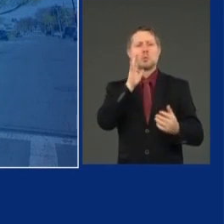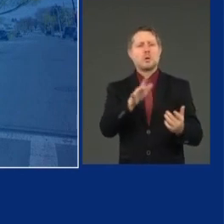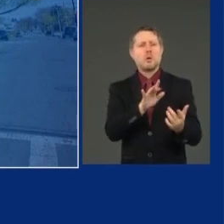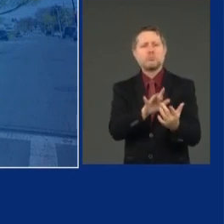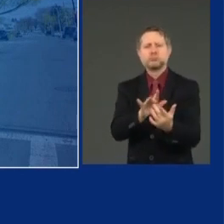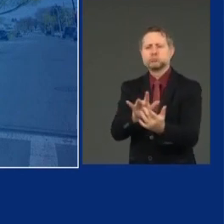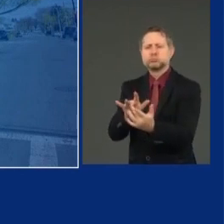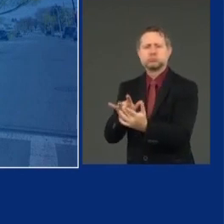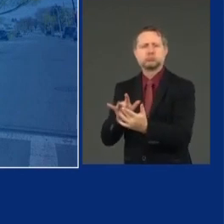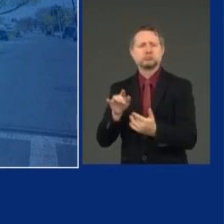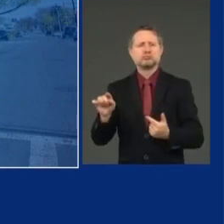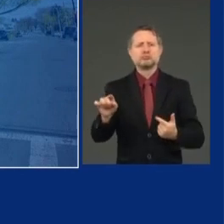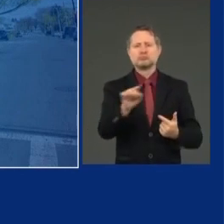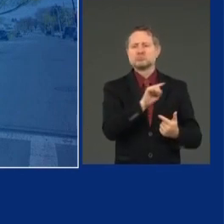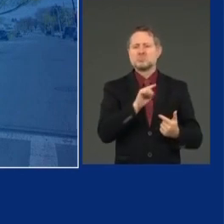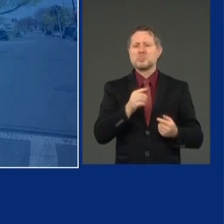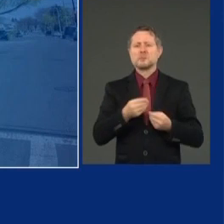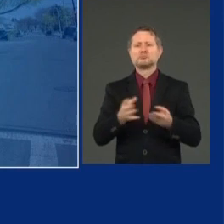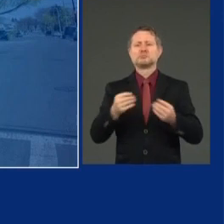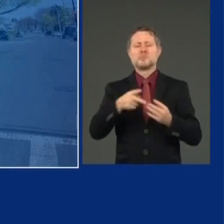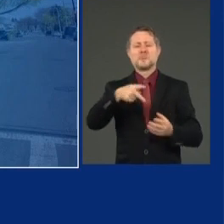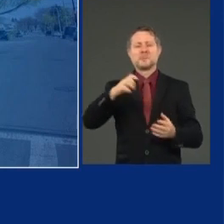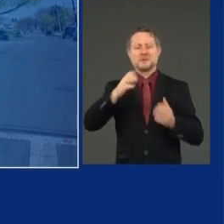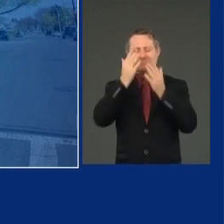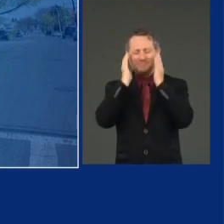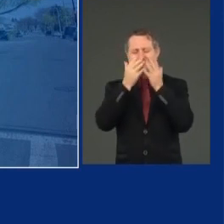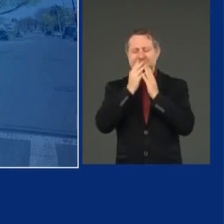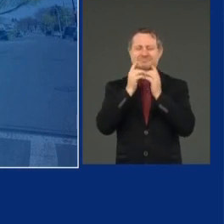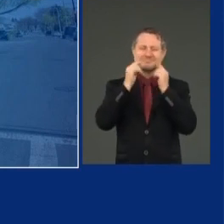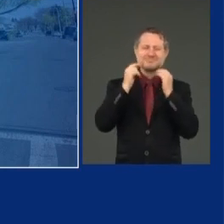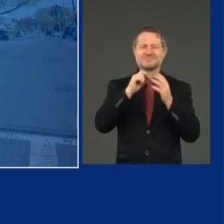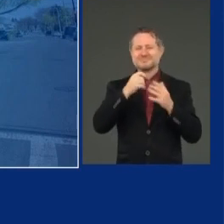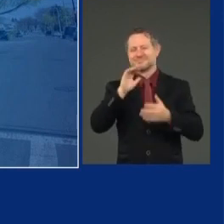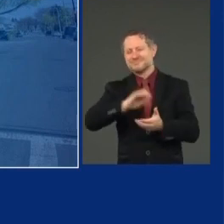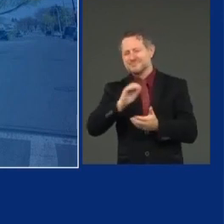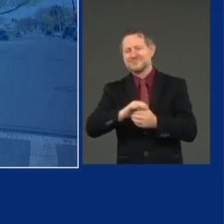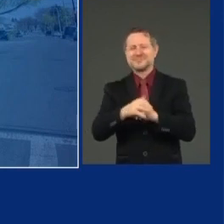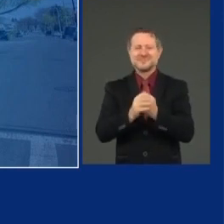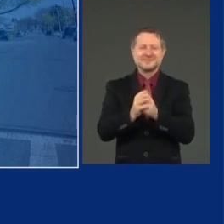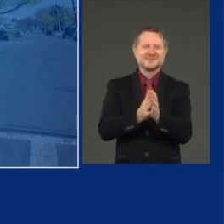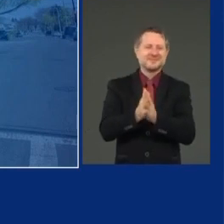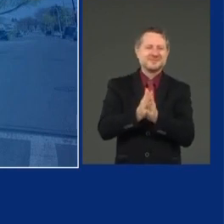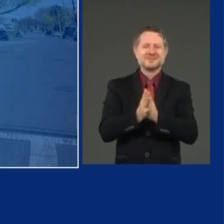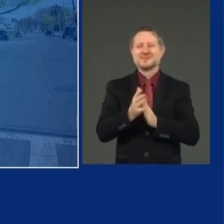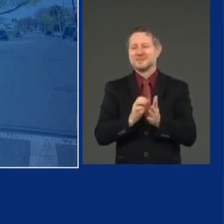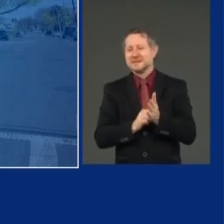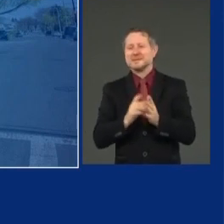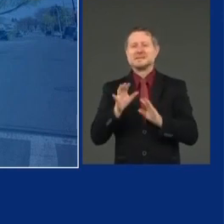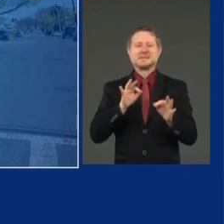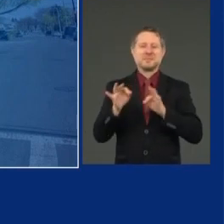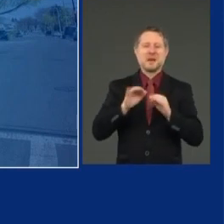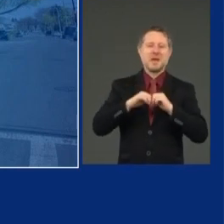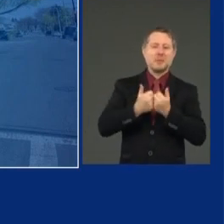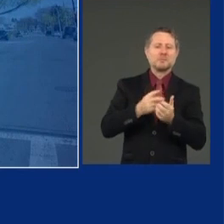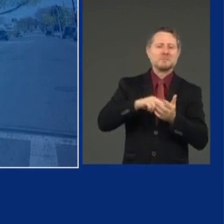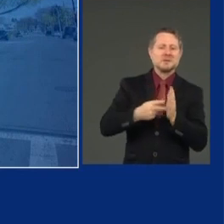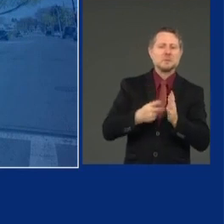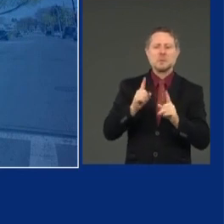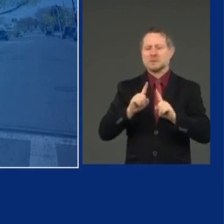PUBLIC HOUSING. AND WE WANT TO NOW TAKE THE NEXT STEP WHICH IS OUTREACH PROGRAMS, GETTING THE PPE INTO THE